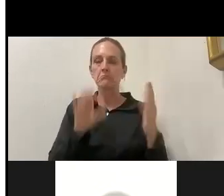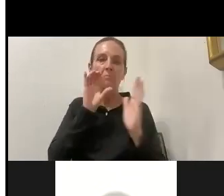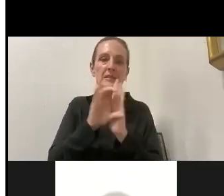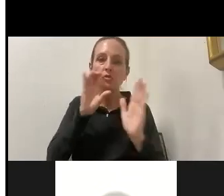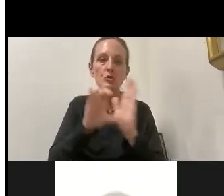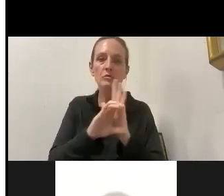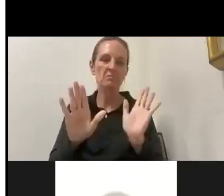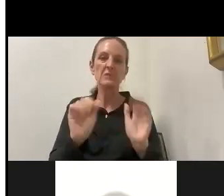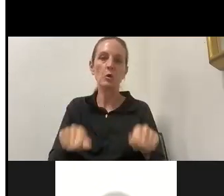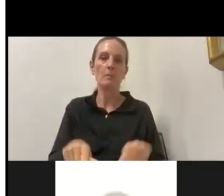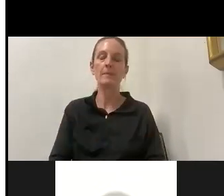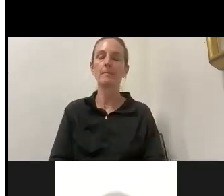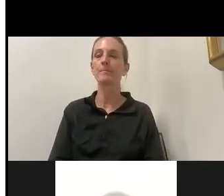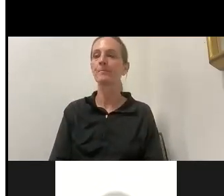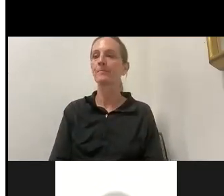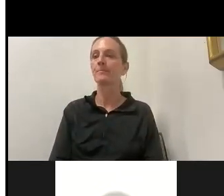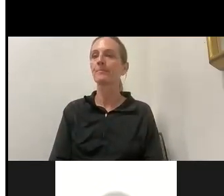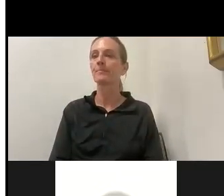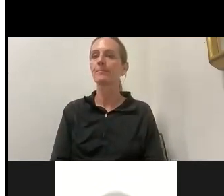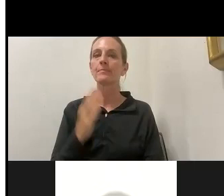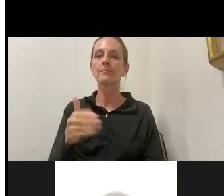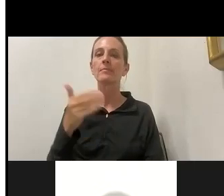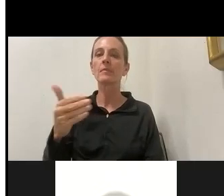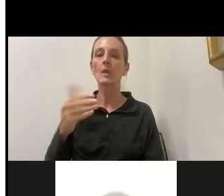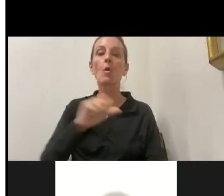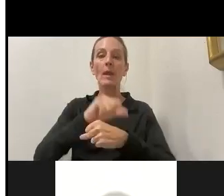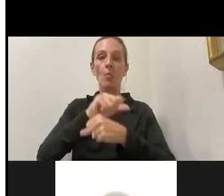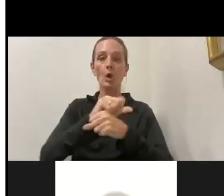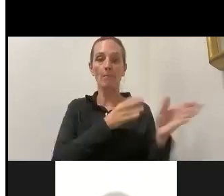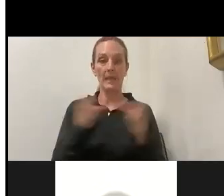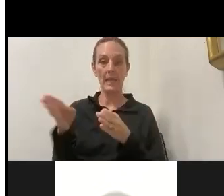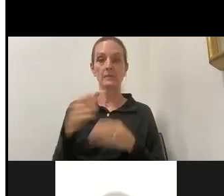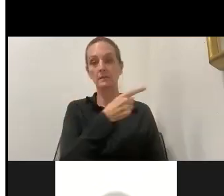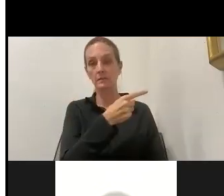Ok, and then the next slide here is work plan. These are the activities that are going to take